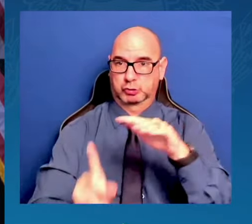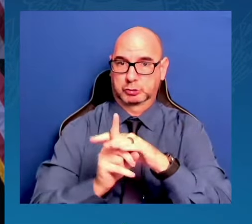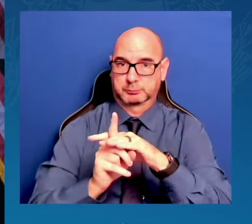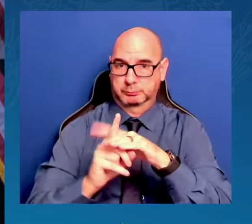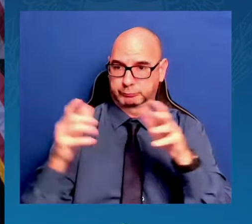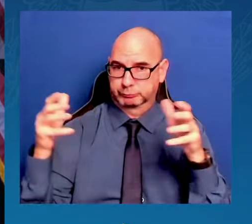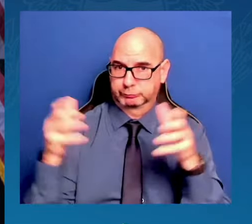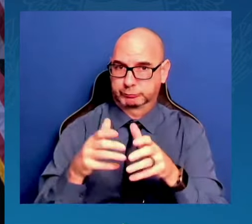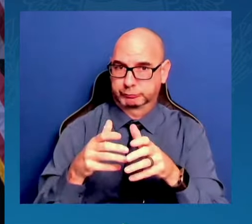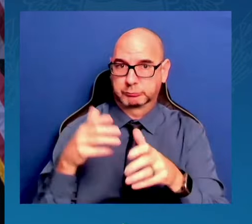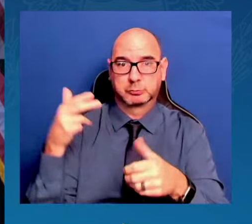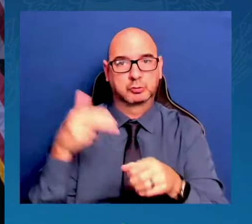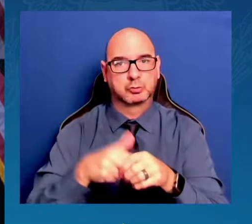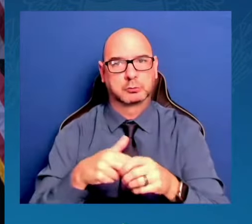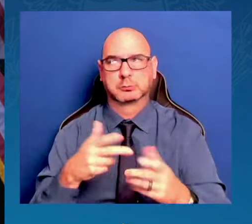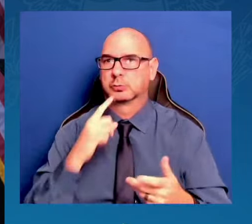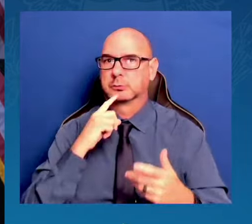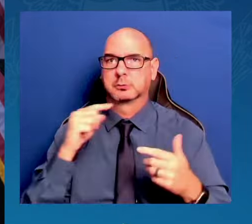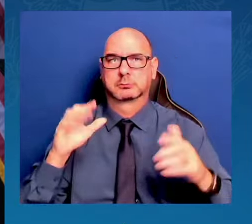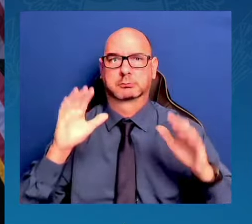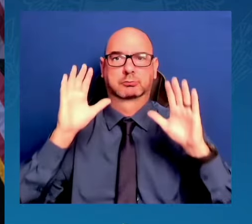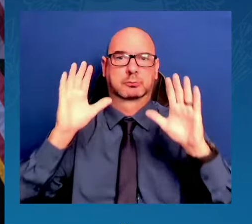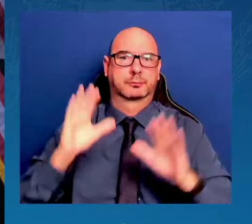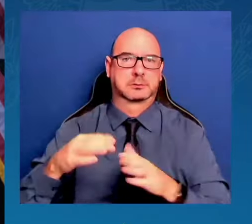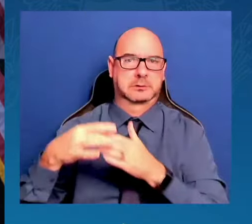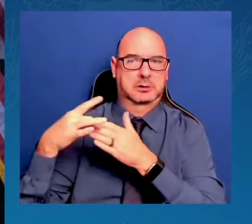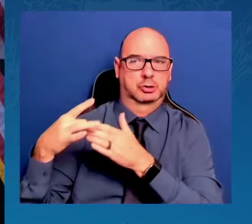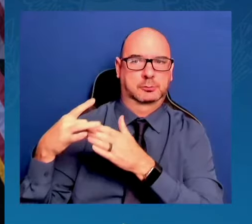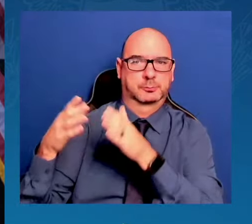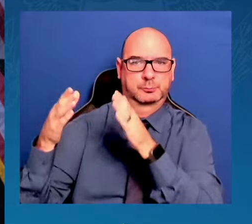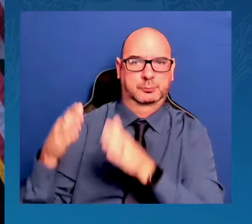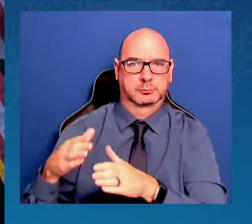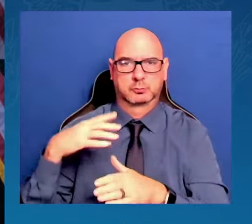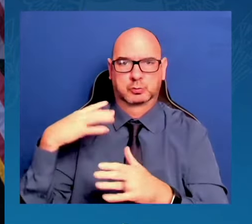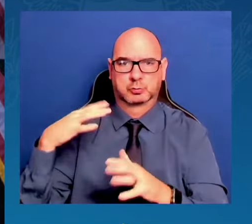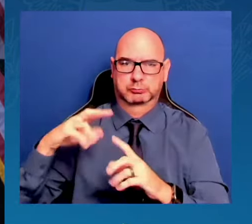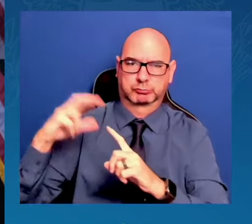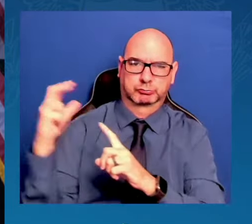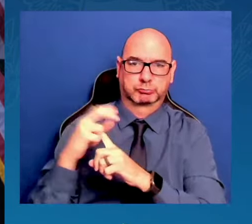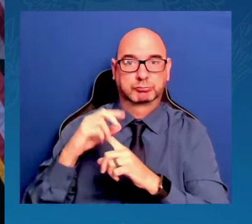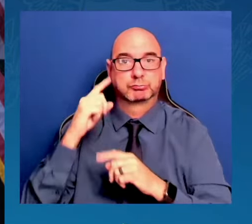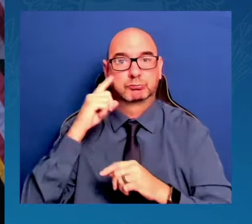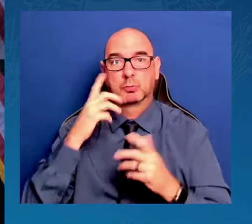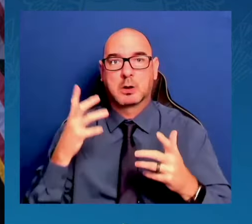but by an incredible champion for reproductive rights, Vice President Kamala Harris.